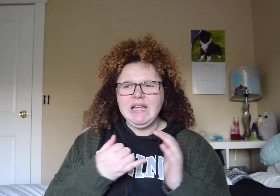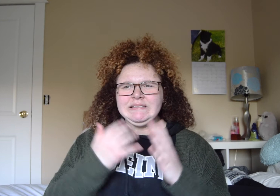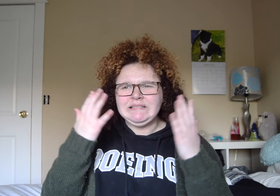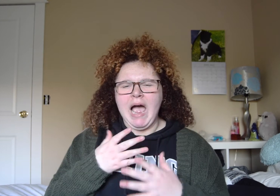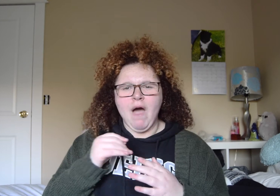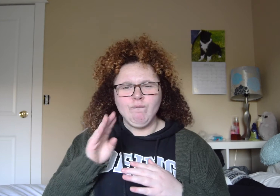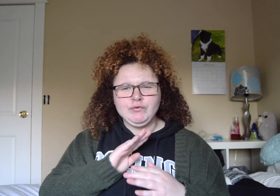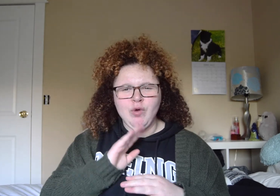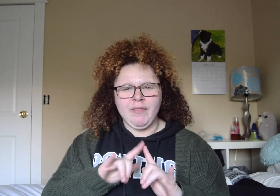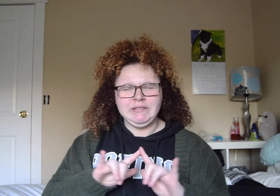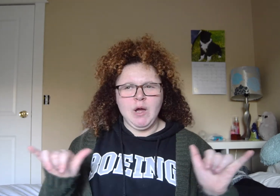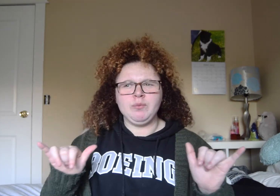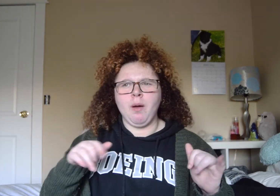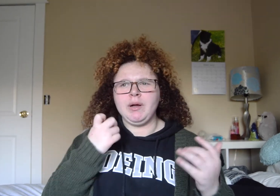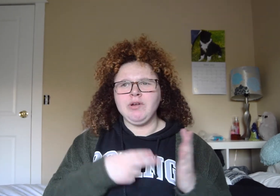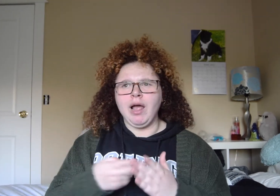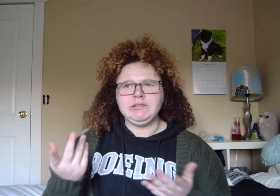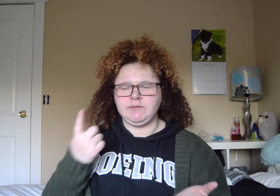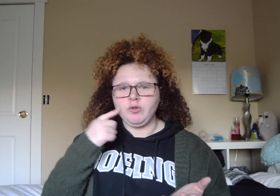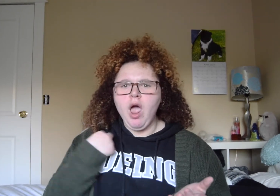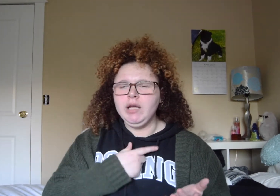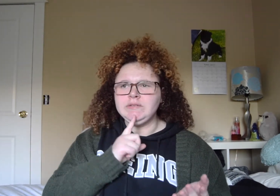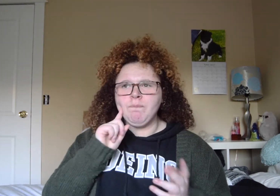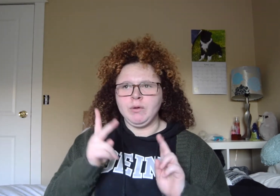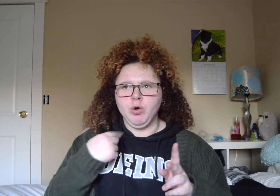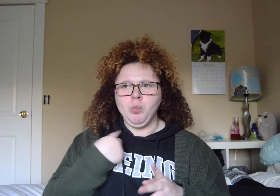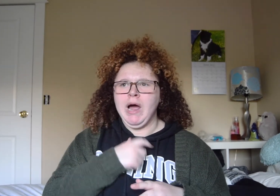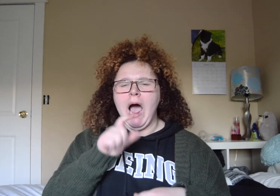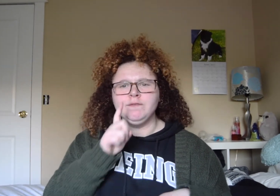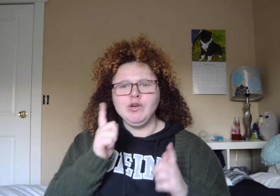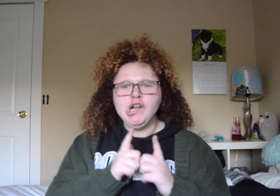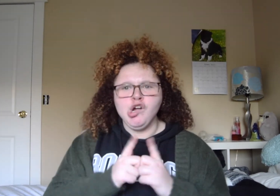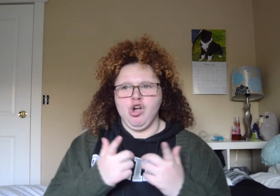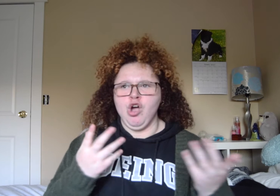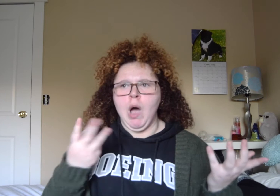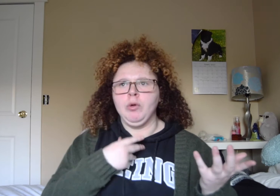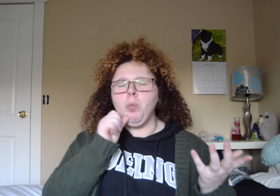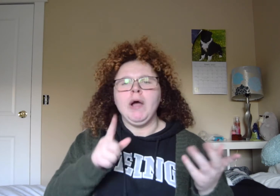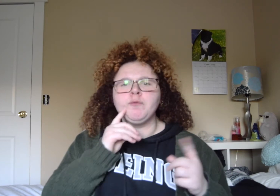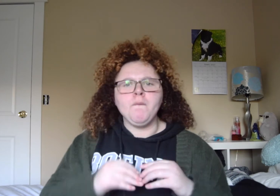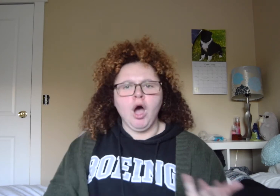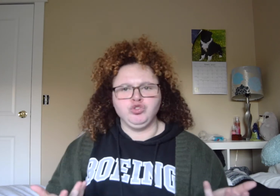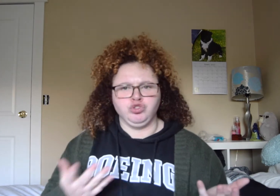It's sad and frustrating at the same time because honestly for us deaf people We only ask for little. We don't ask for much